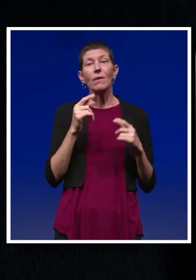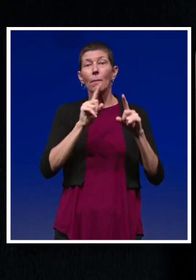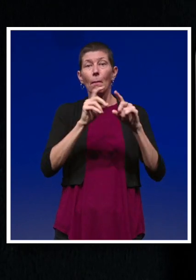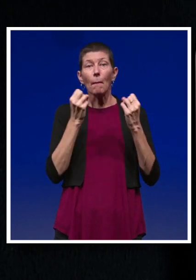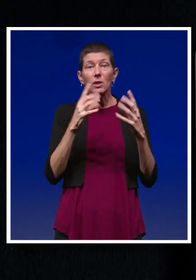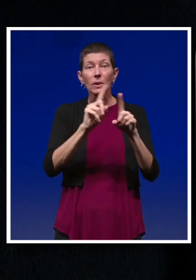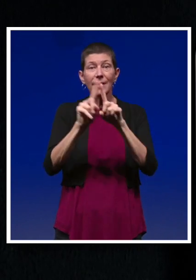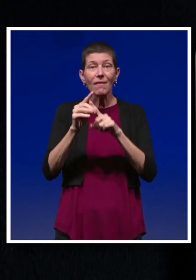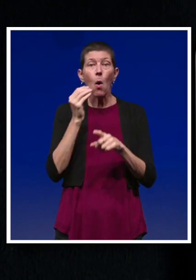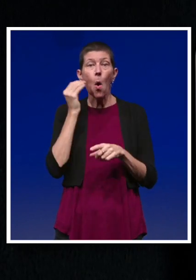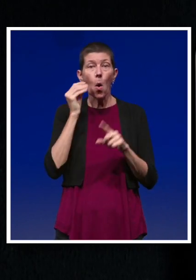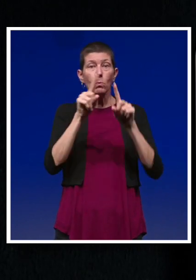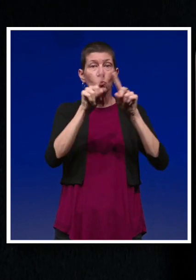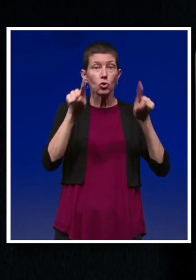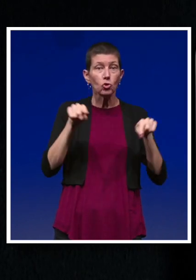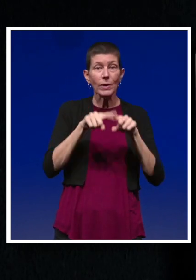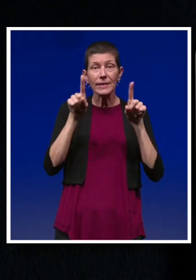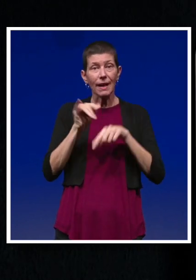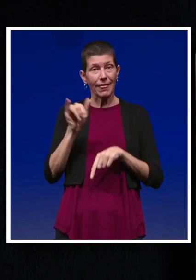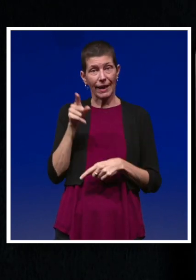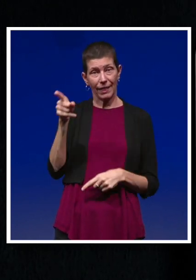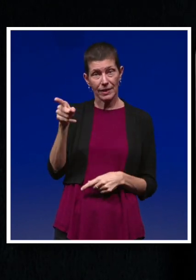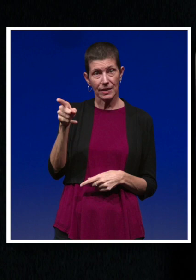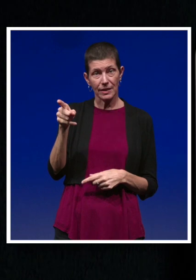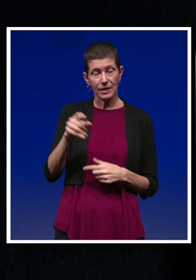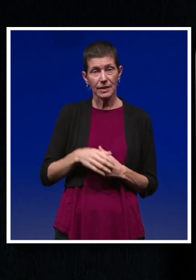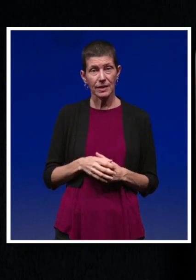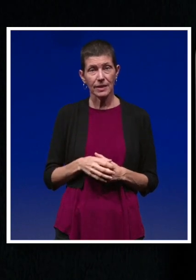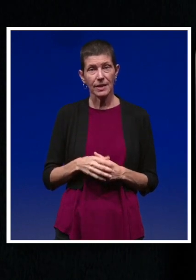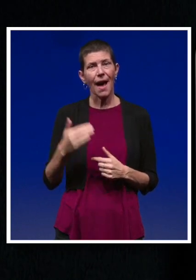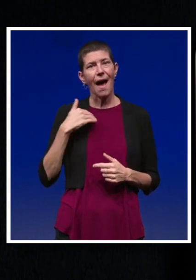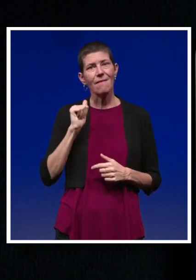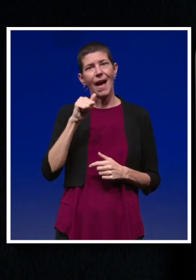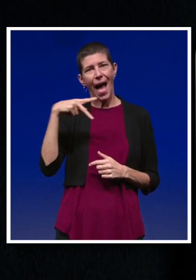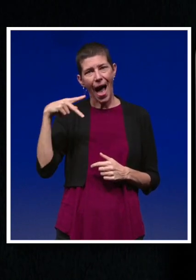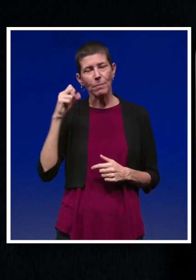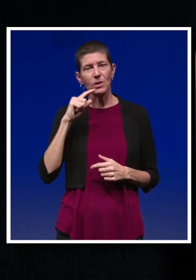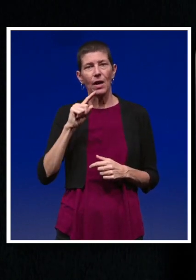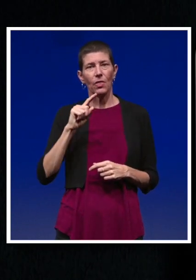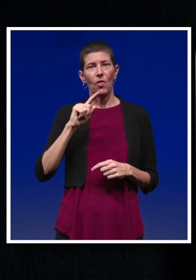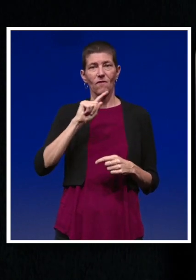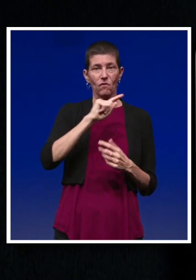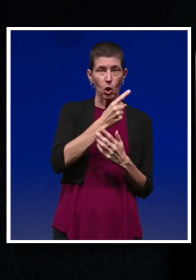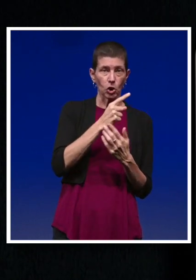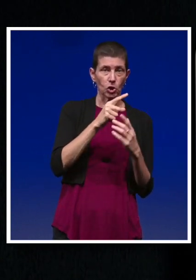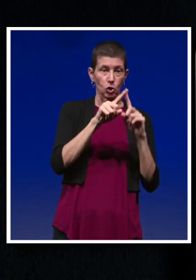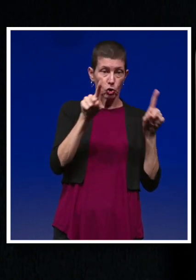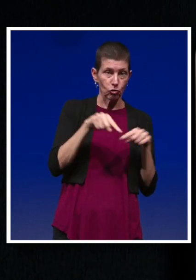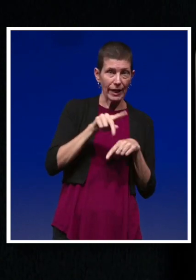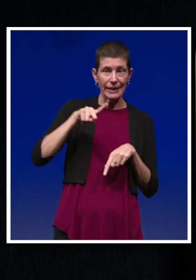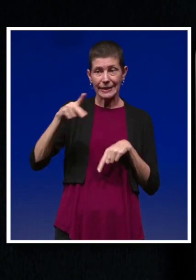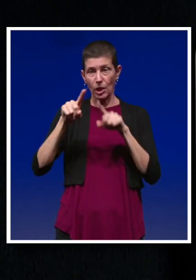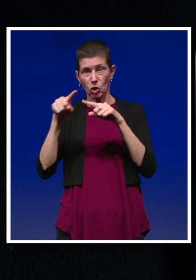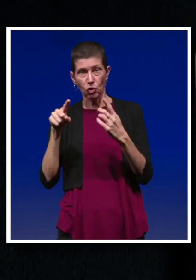If you have multiple home screens... Like this. With apps on your first and second home screen...